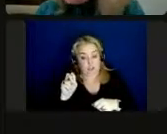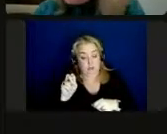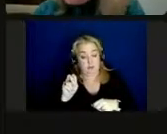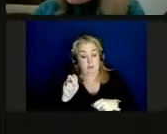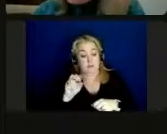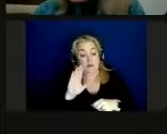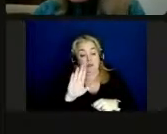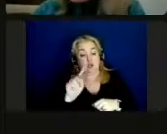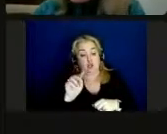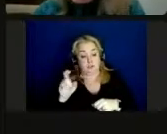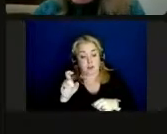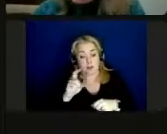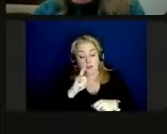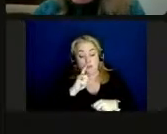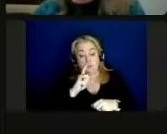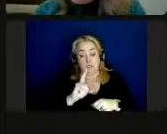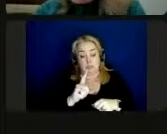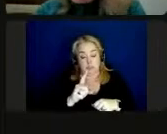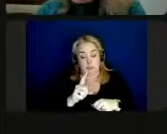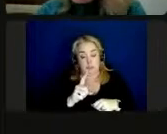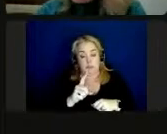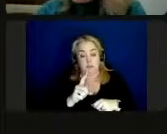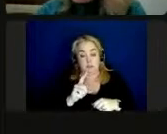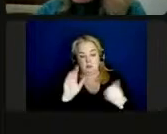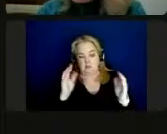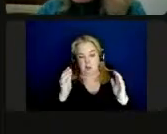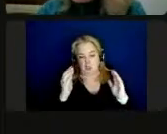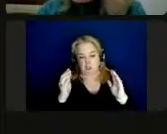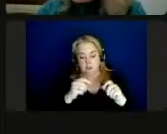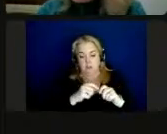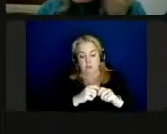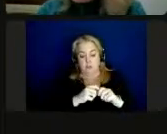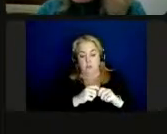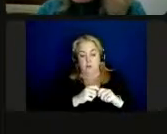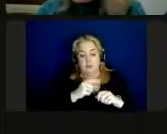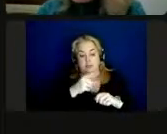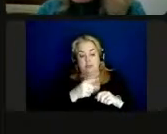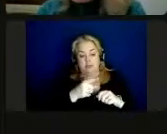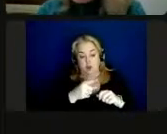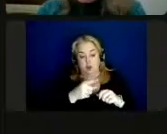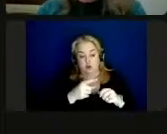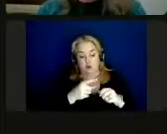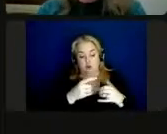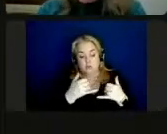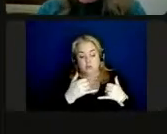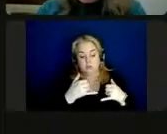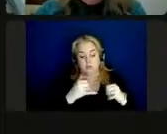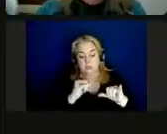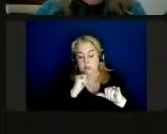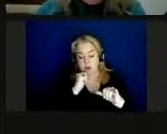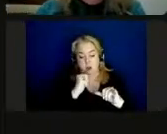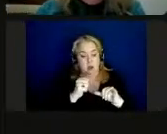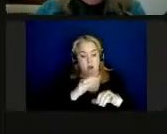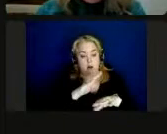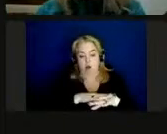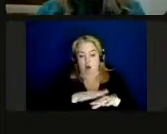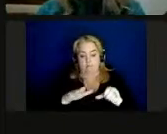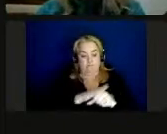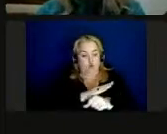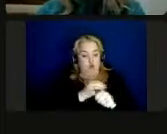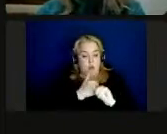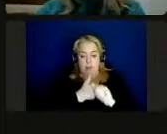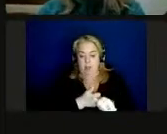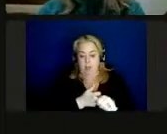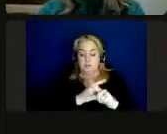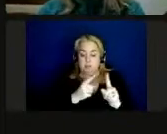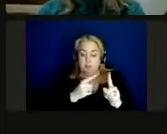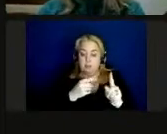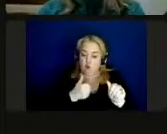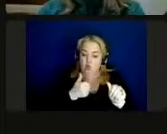ON WHAT'S POSSIBLE GENERAL TAX